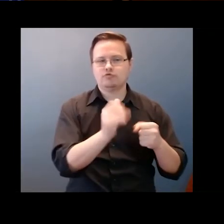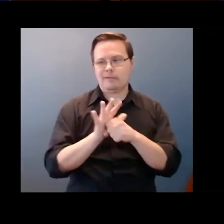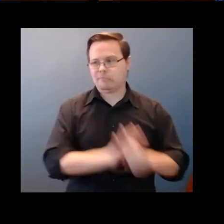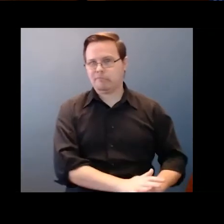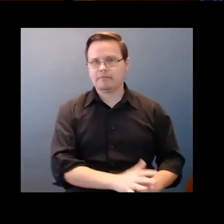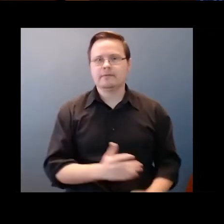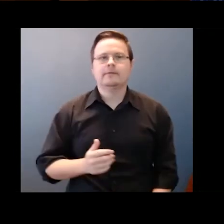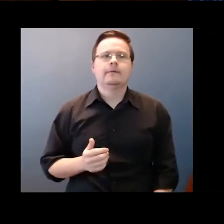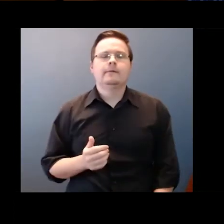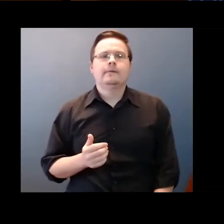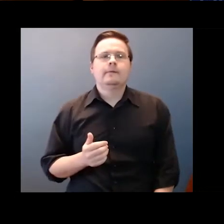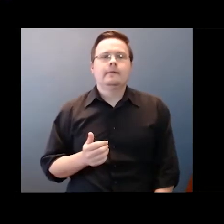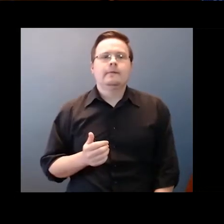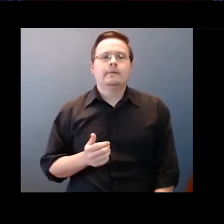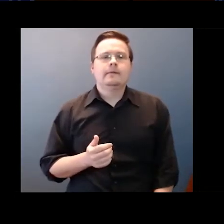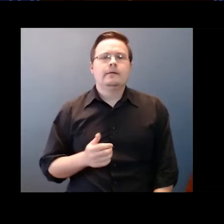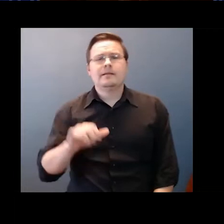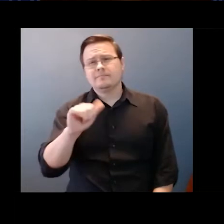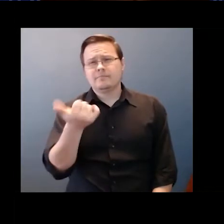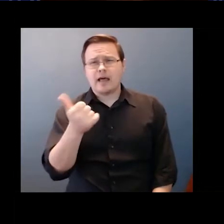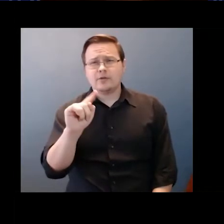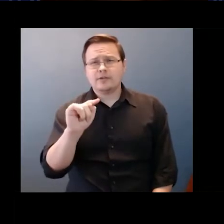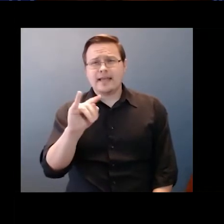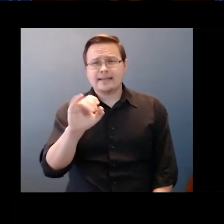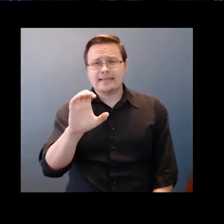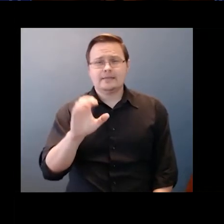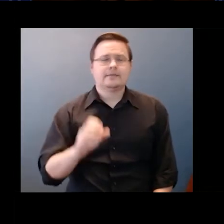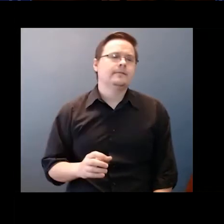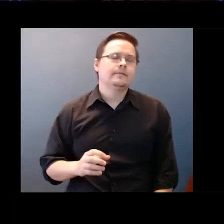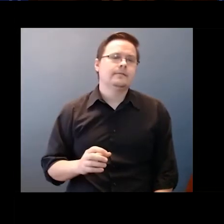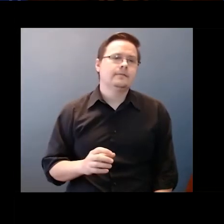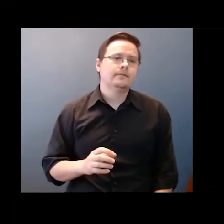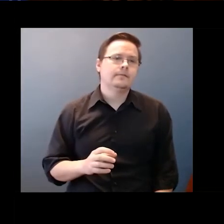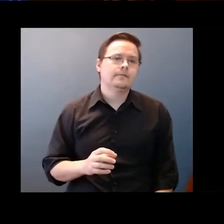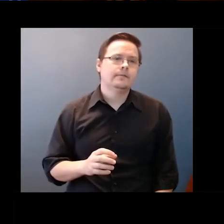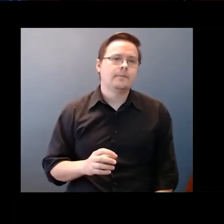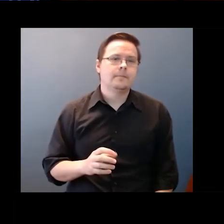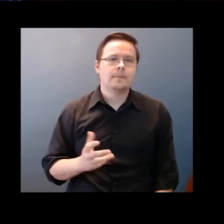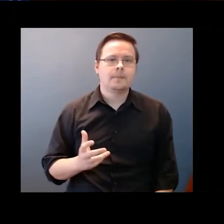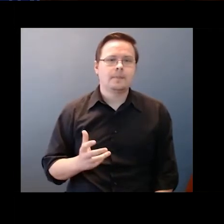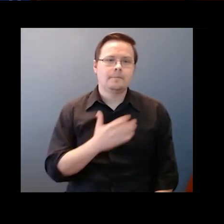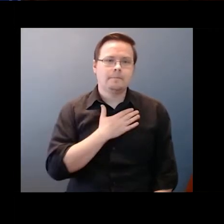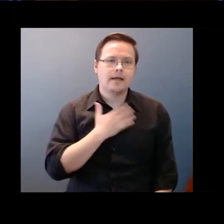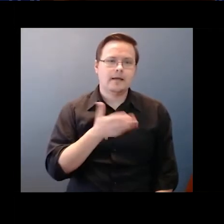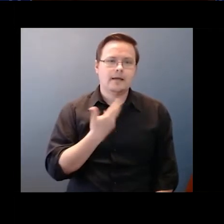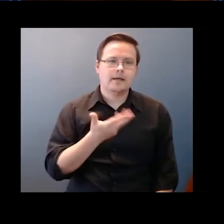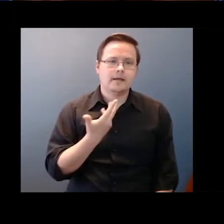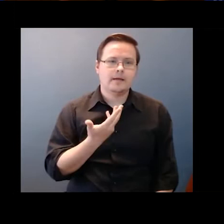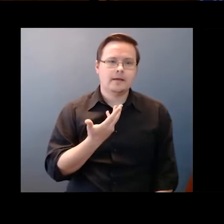Another tactic was that we may kind of Design Lab true that come together